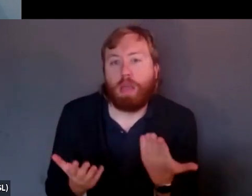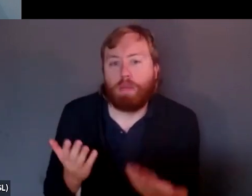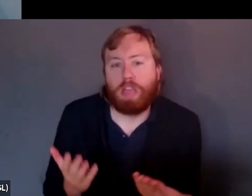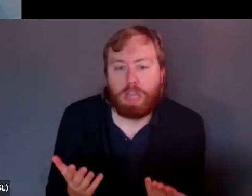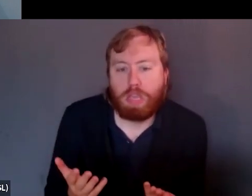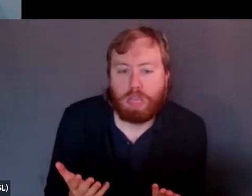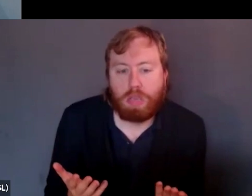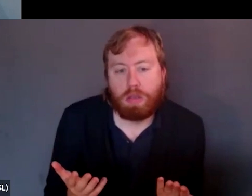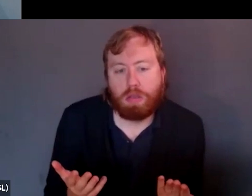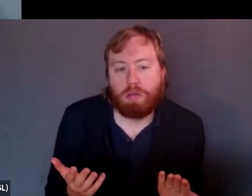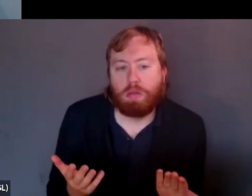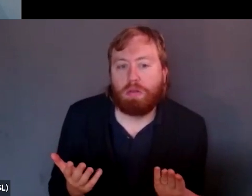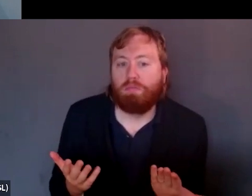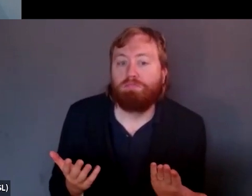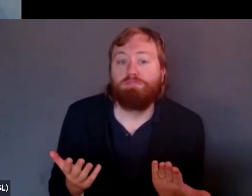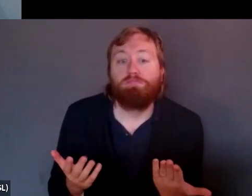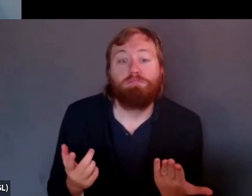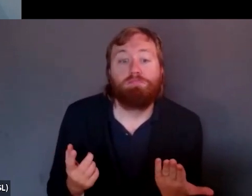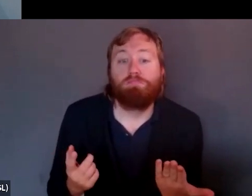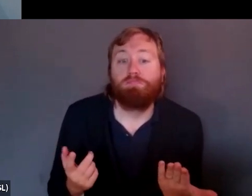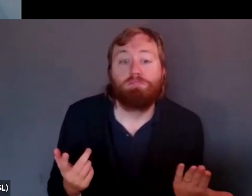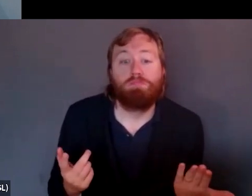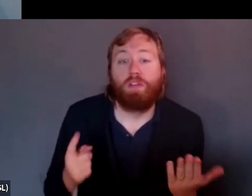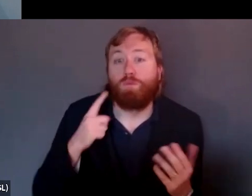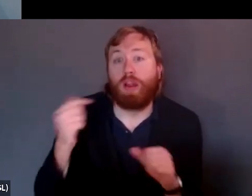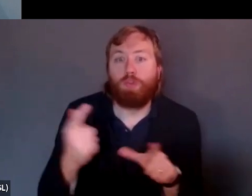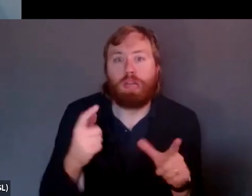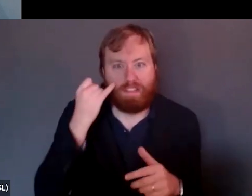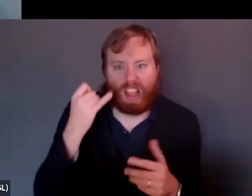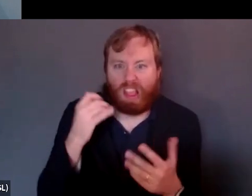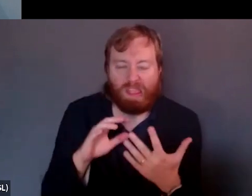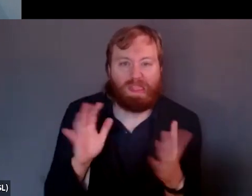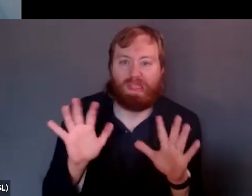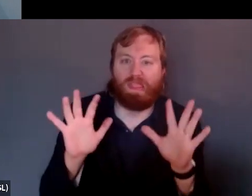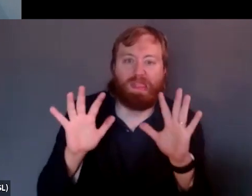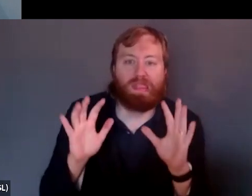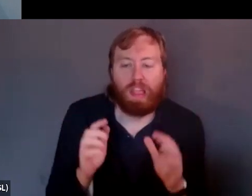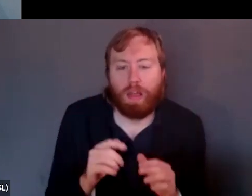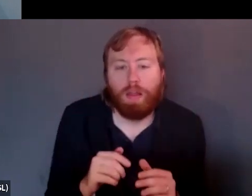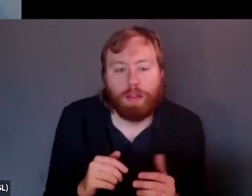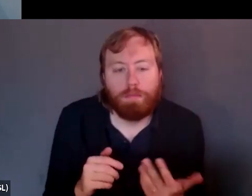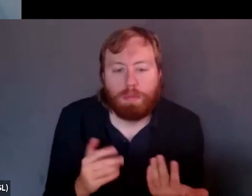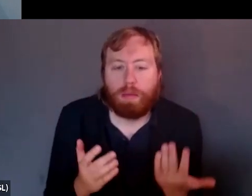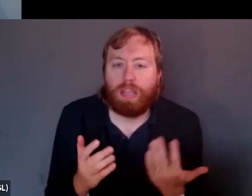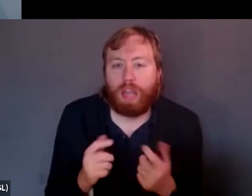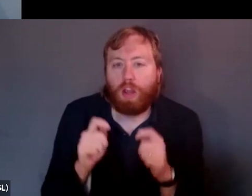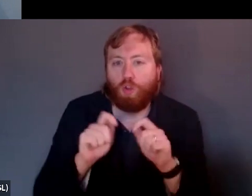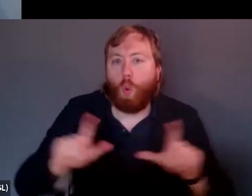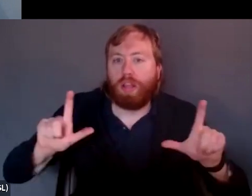if it's like, "Oh, that's clutter," it could be in an accordion or potentially, yes, having a button-- it gets more complicated,